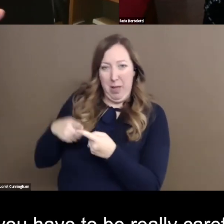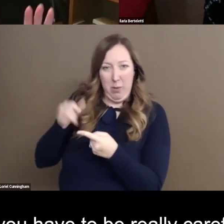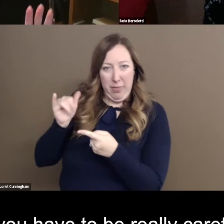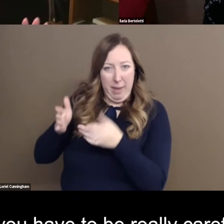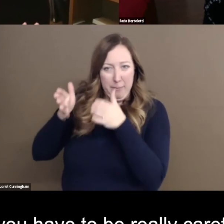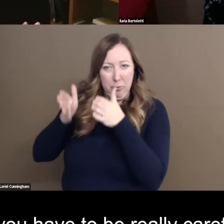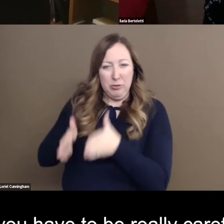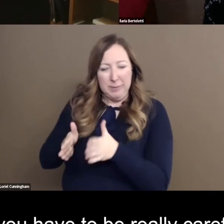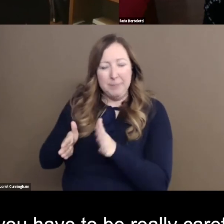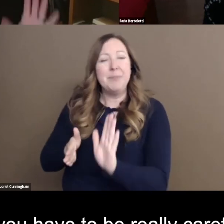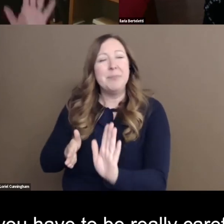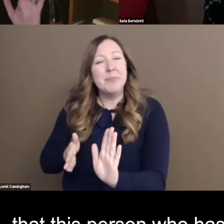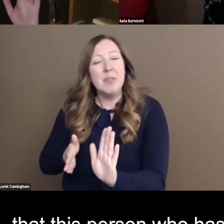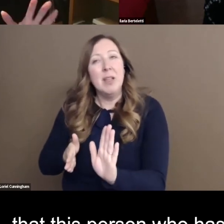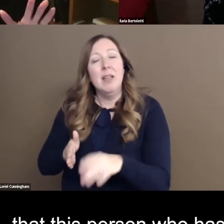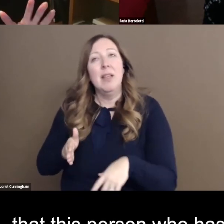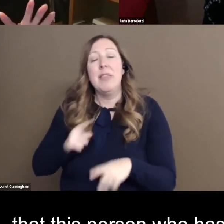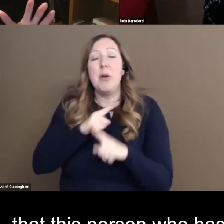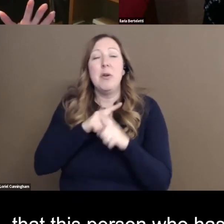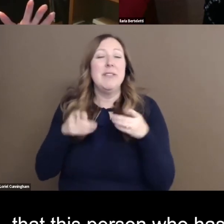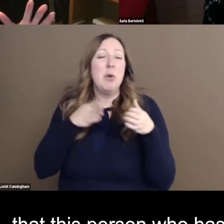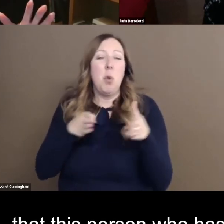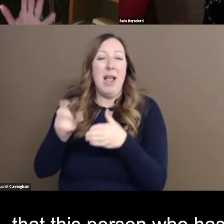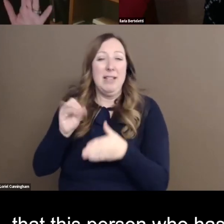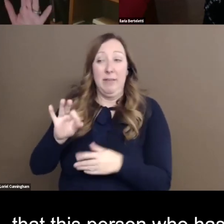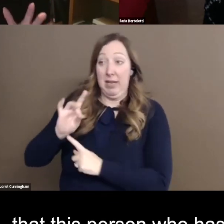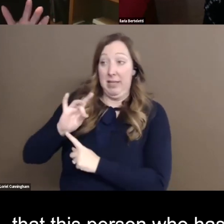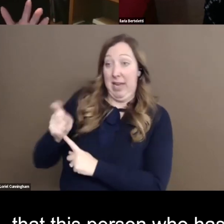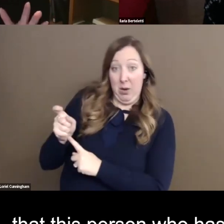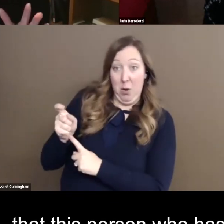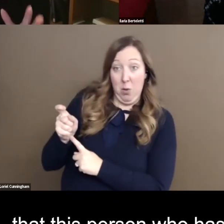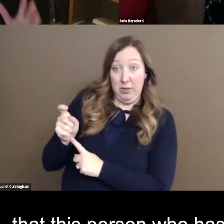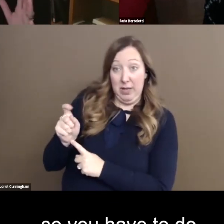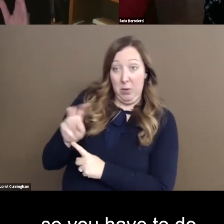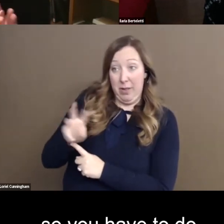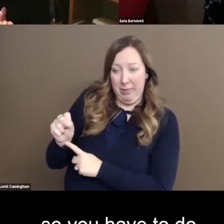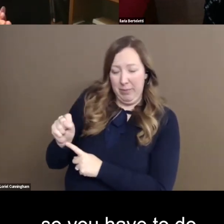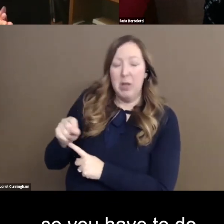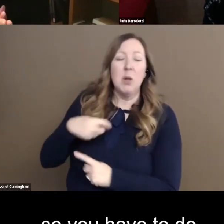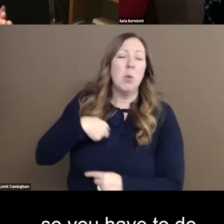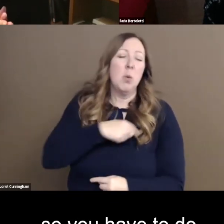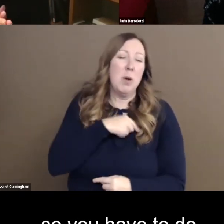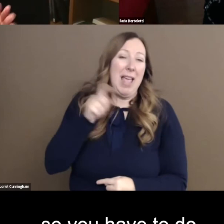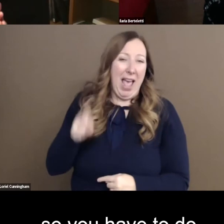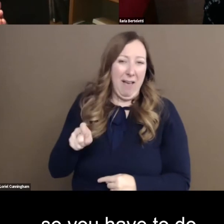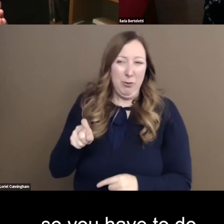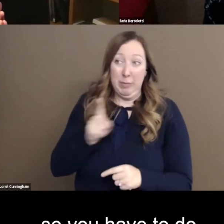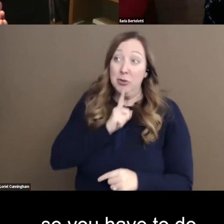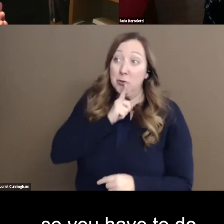of diagnosing you have to be really careful about diagnosis and be sure that this person who has really has williams